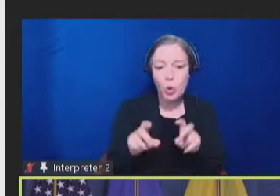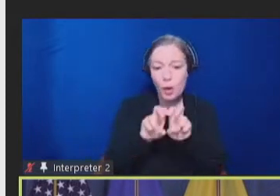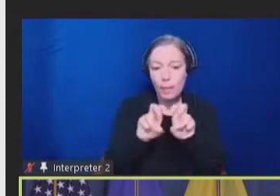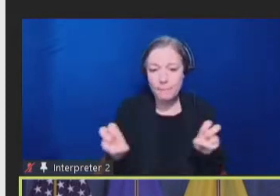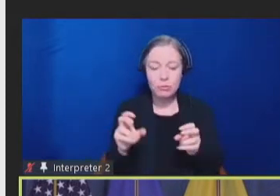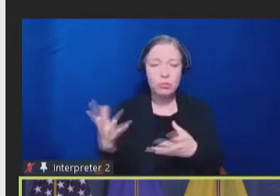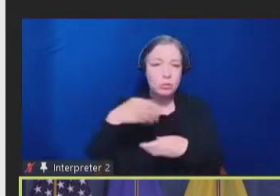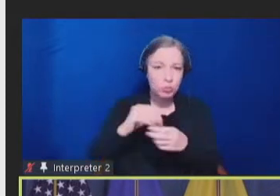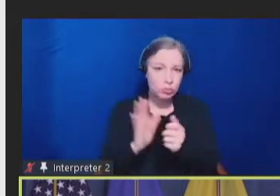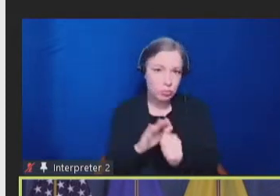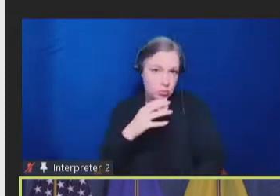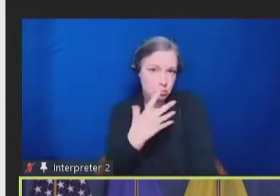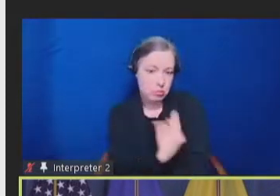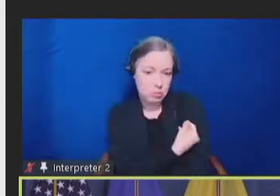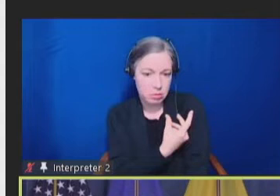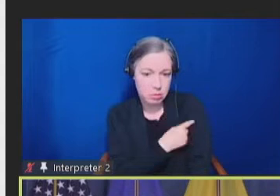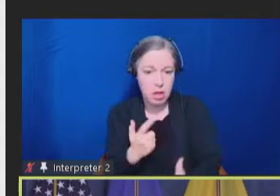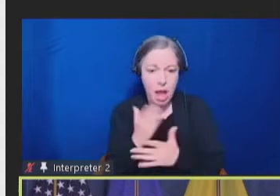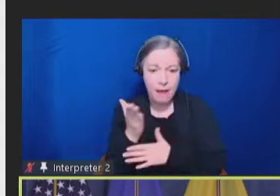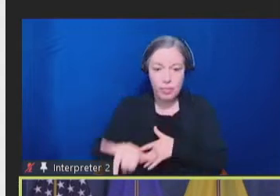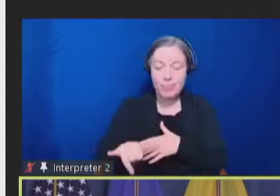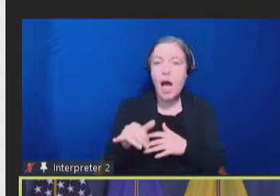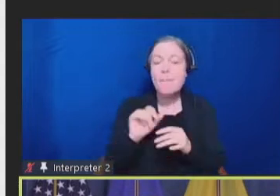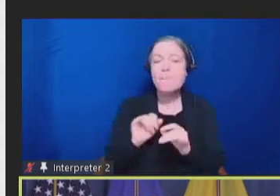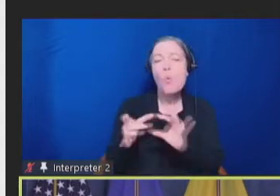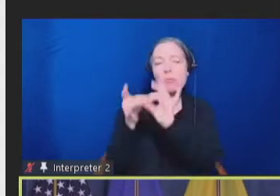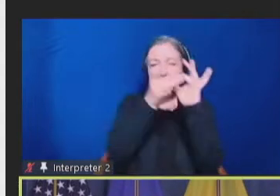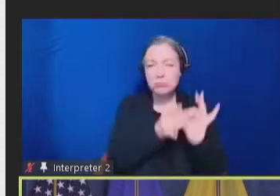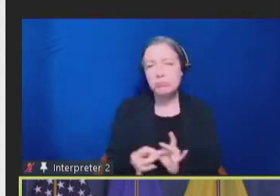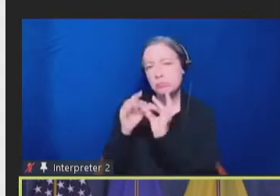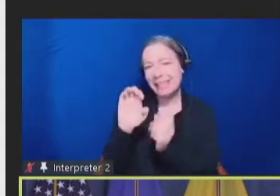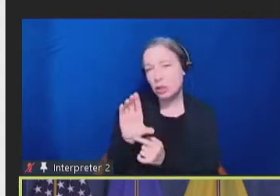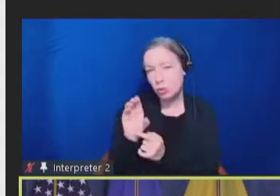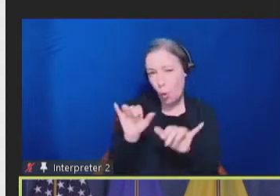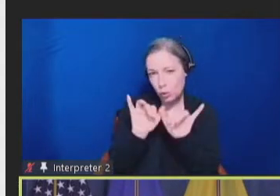And just before lunch, we'll hear about several vaccines in development.